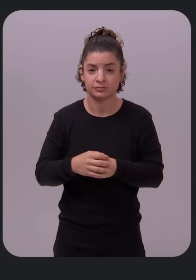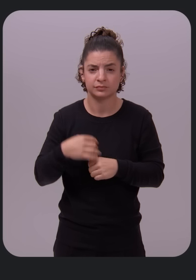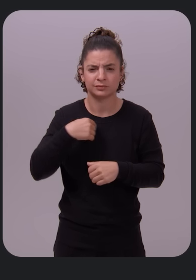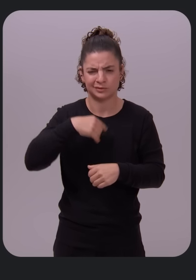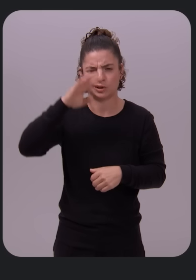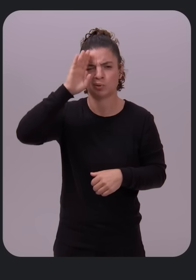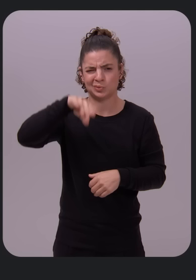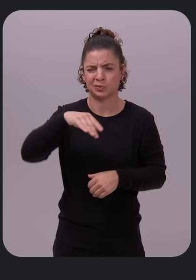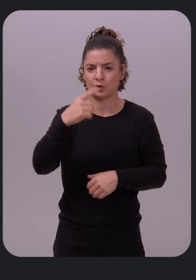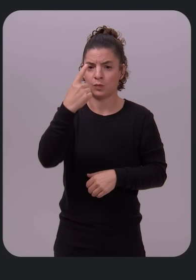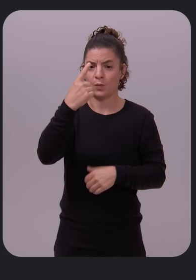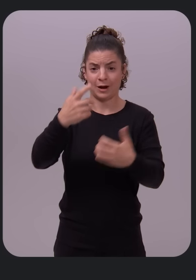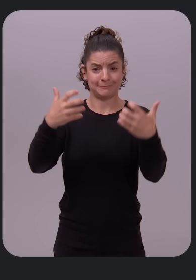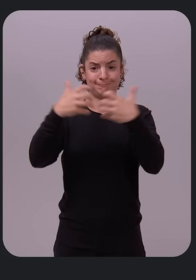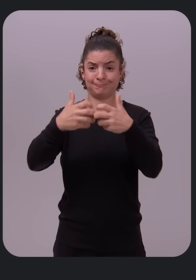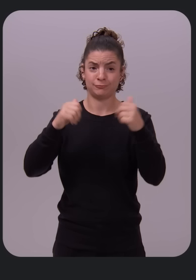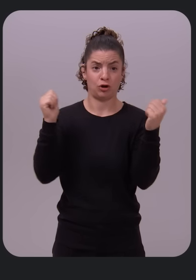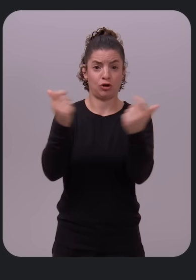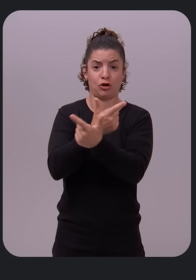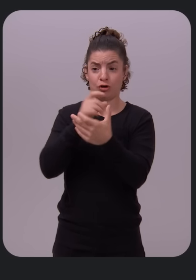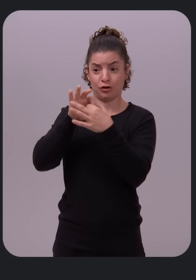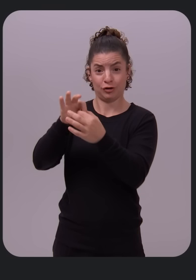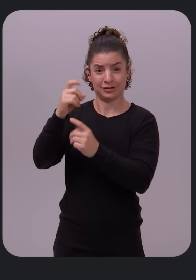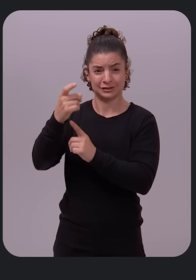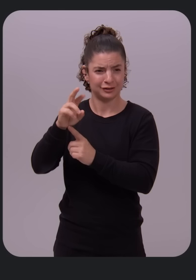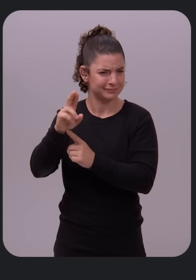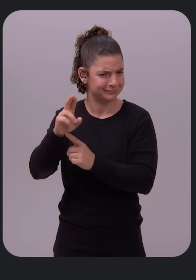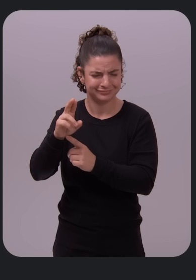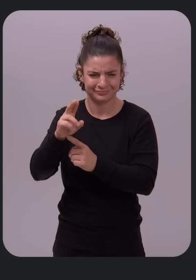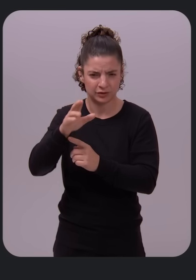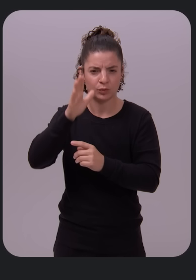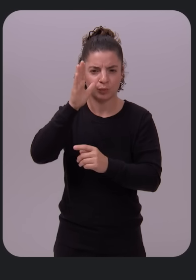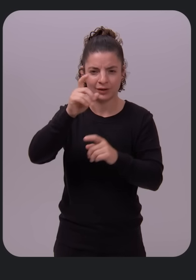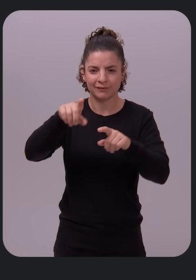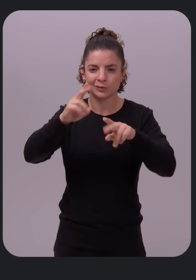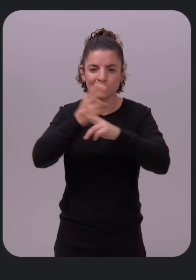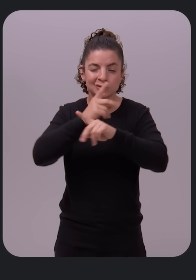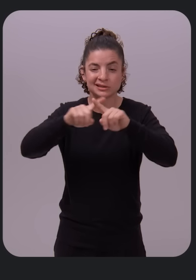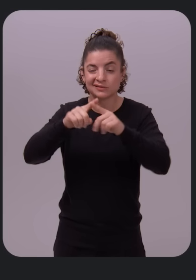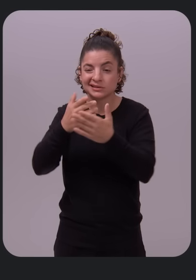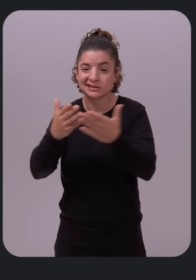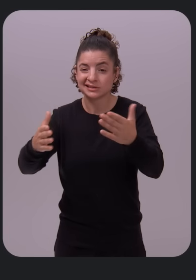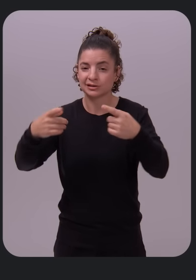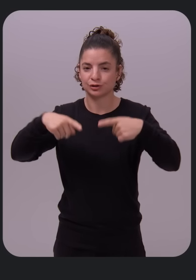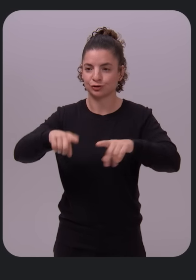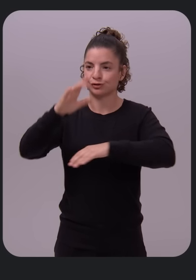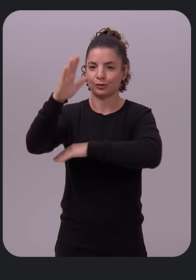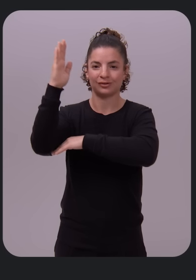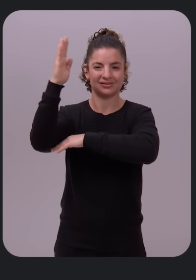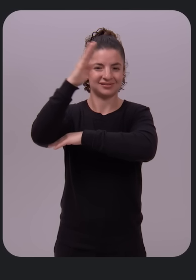We believe there's not a one size fits all for XR, and you'll use different devices throughout your day.